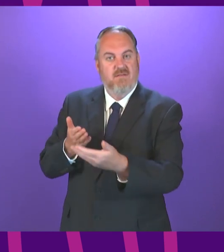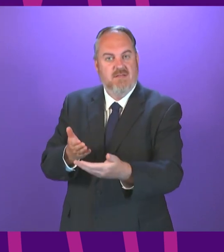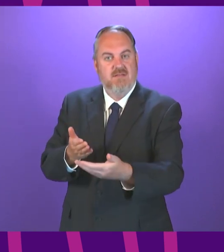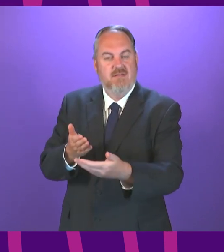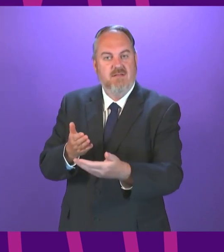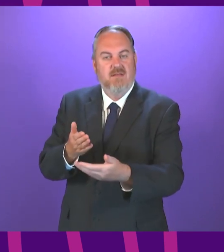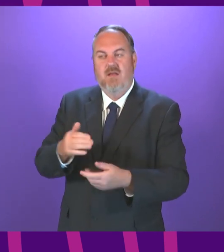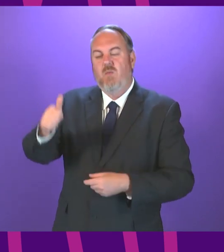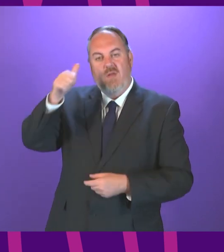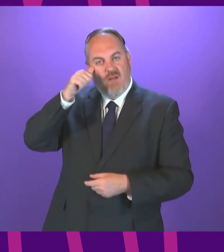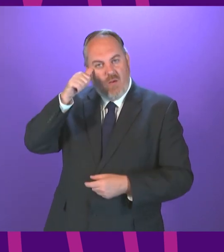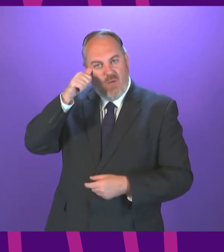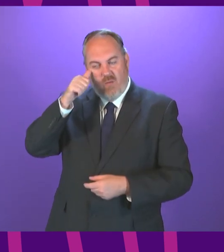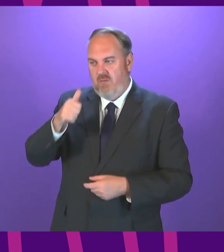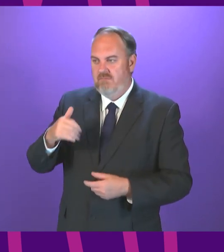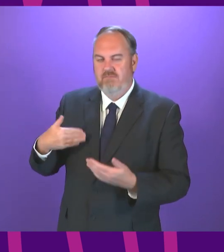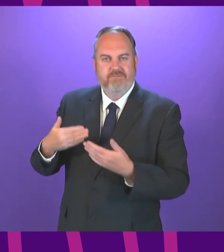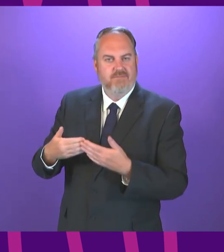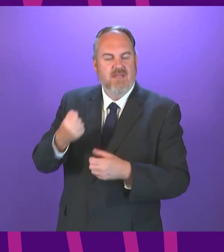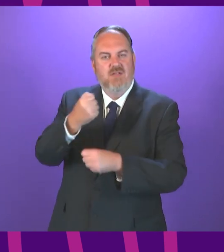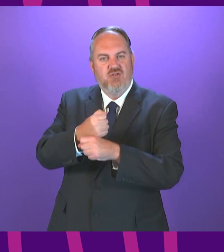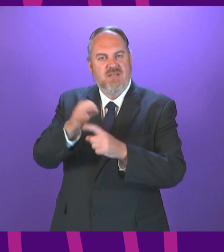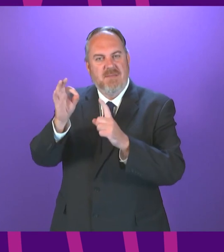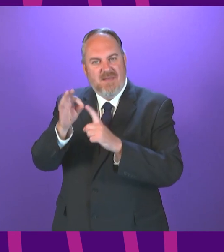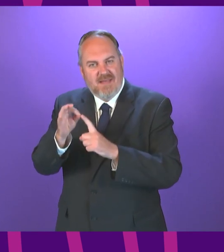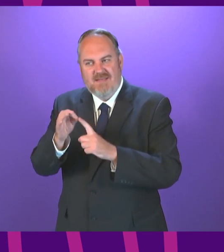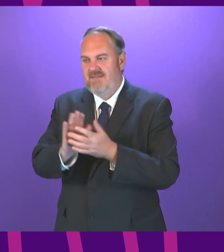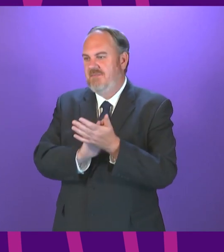that make up primary care. Traditionally, we think of primary care as being GPs,